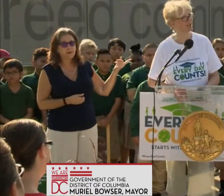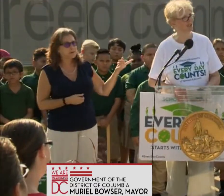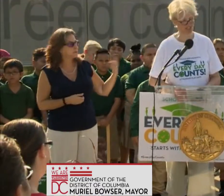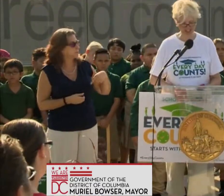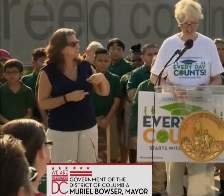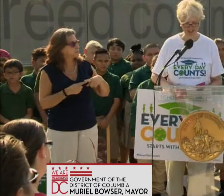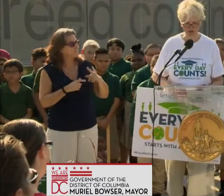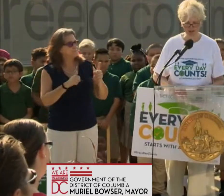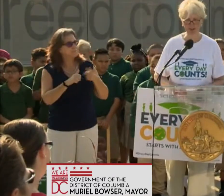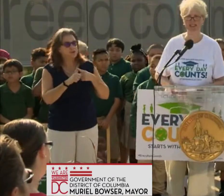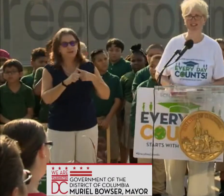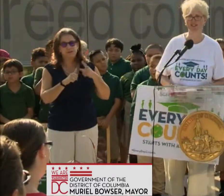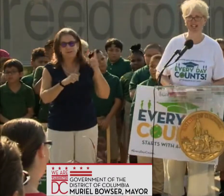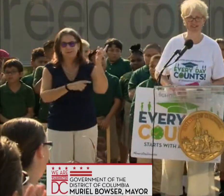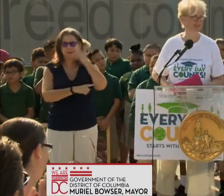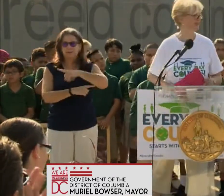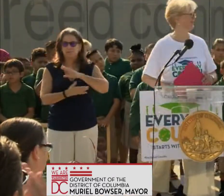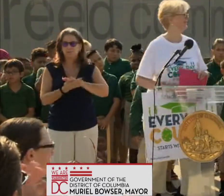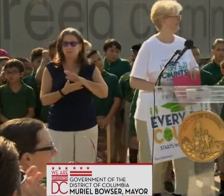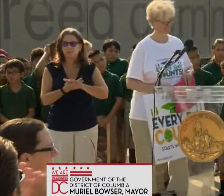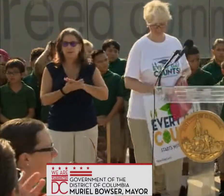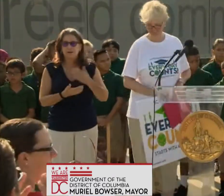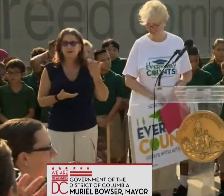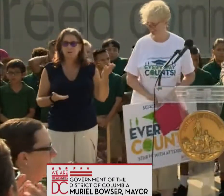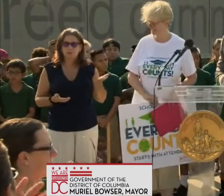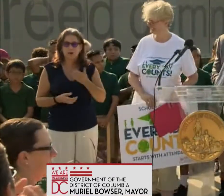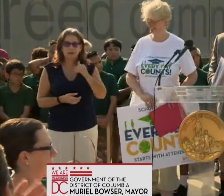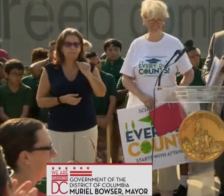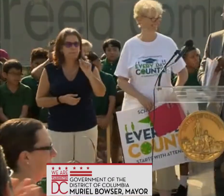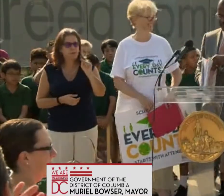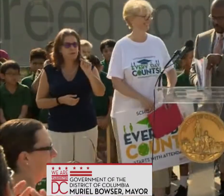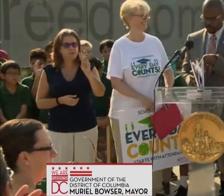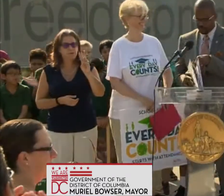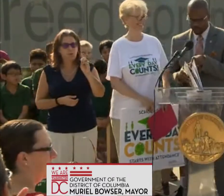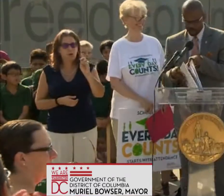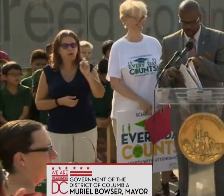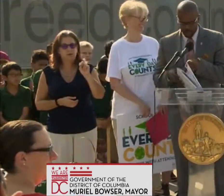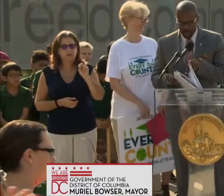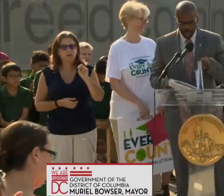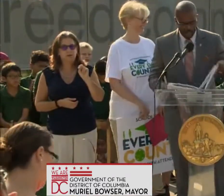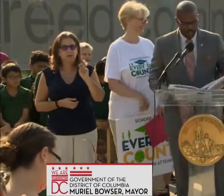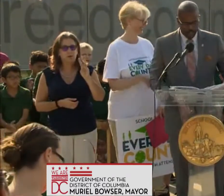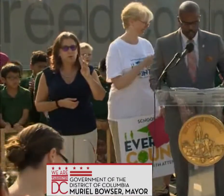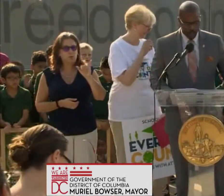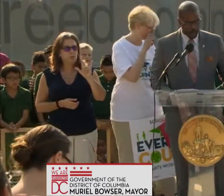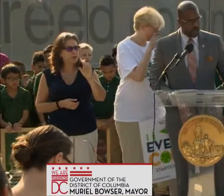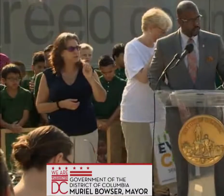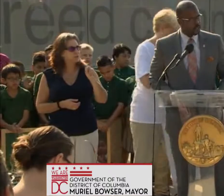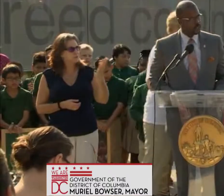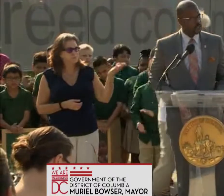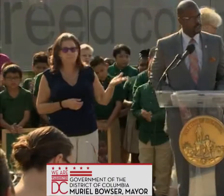Antoine Wilson our Chancellor good morning